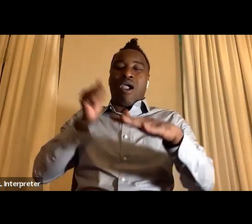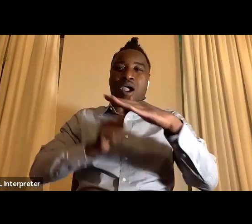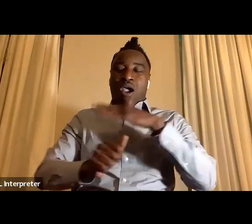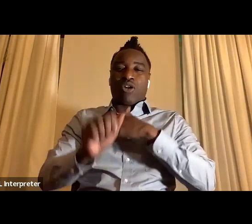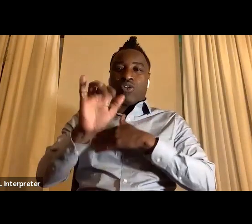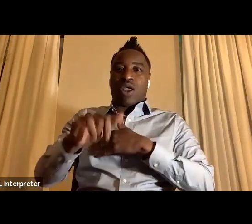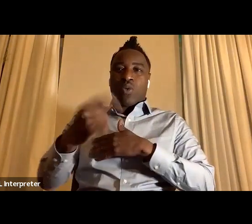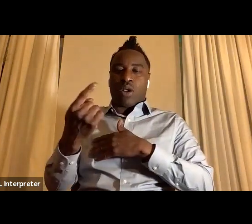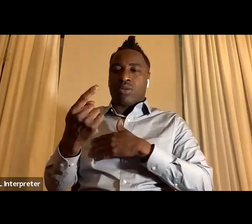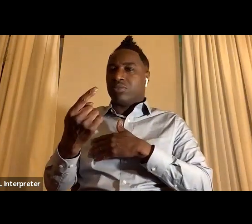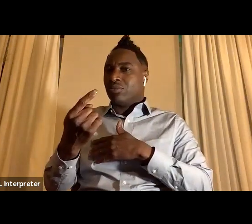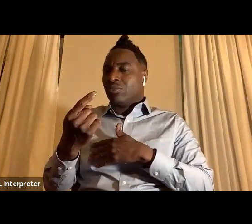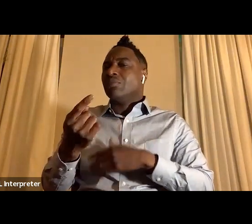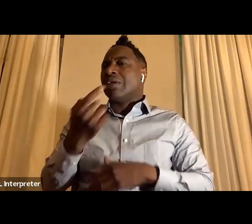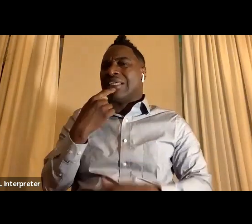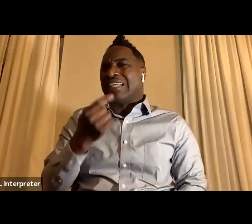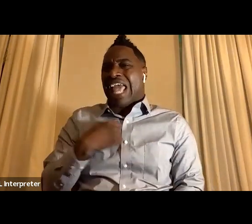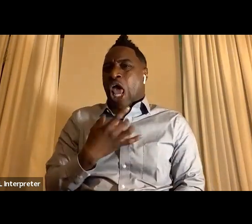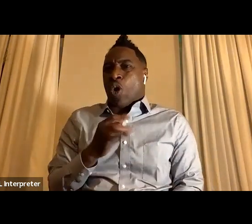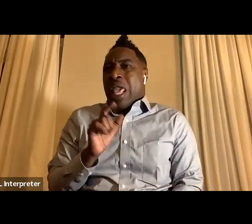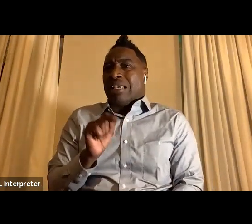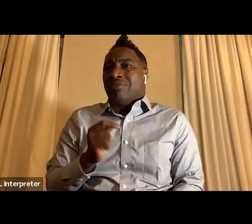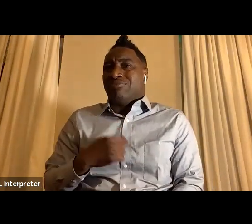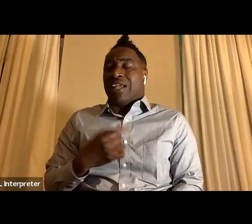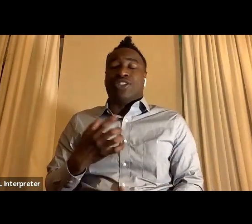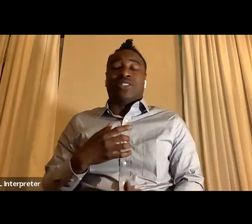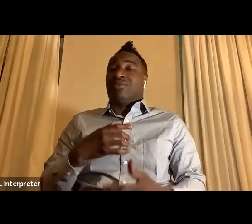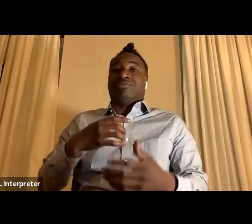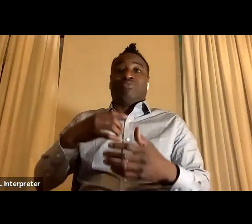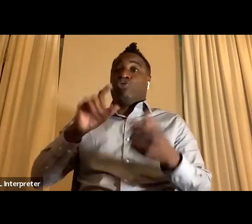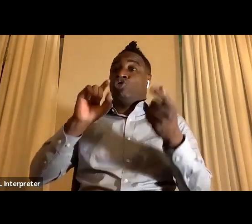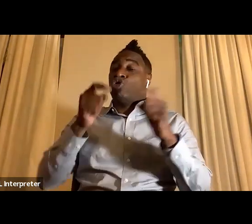So I just does it every month. So very literally.